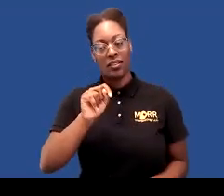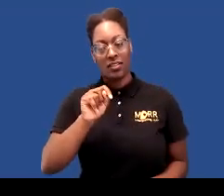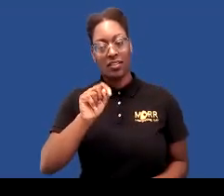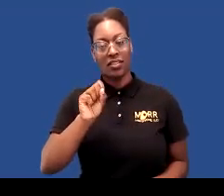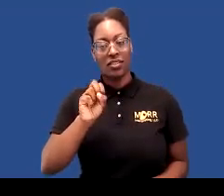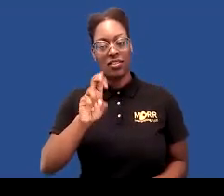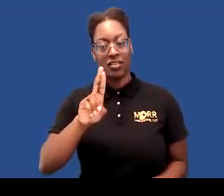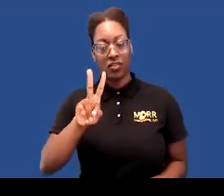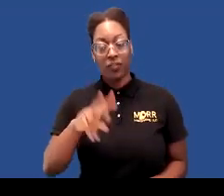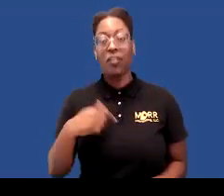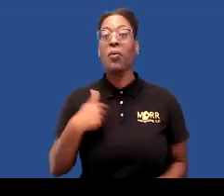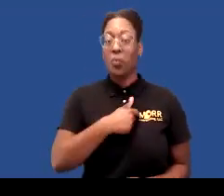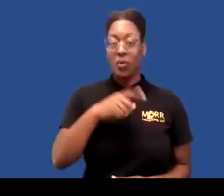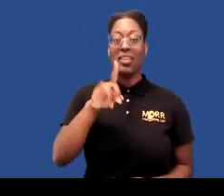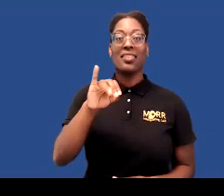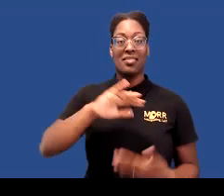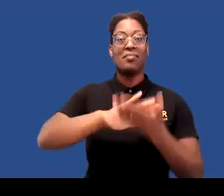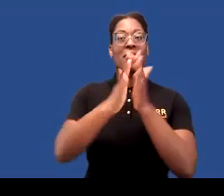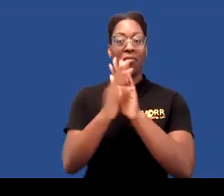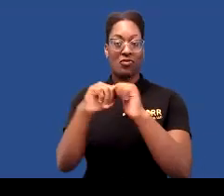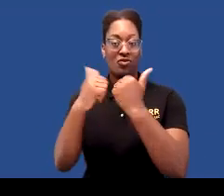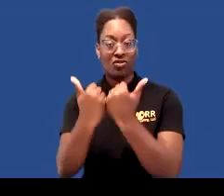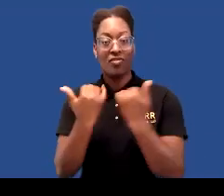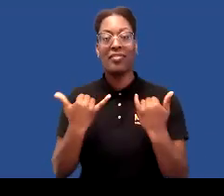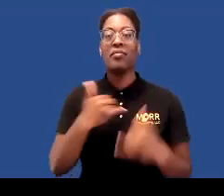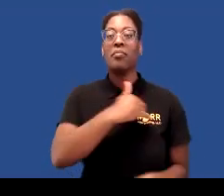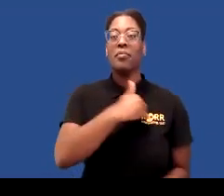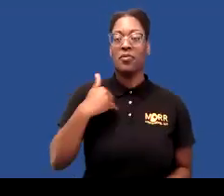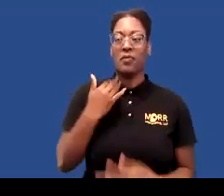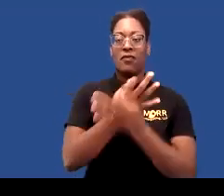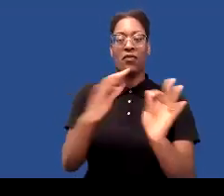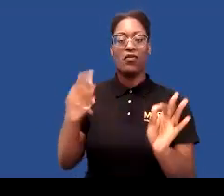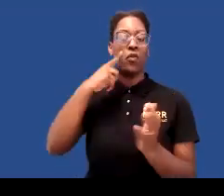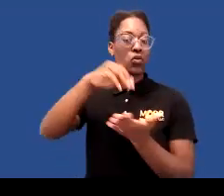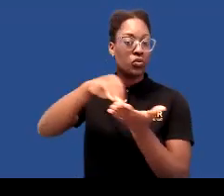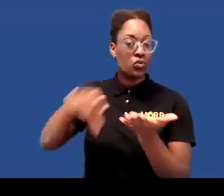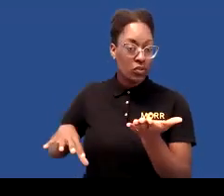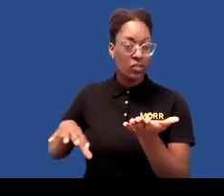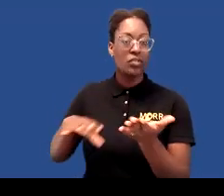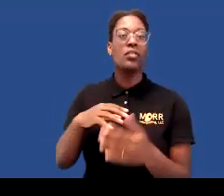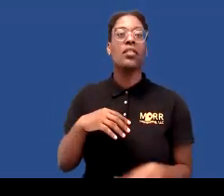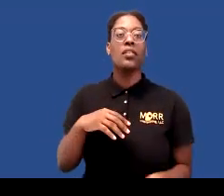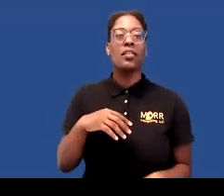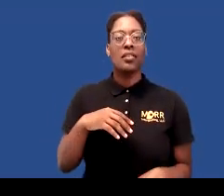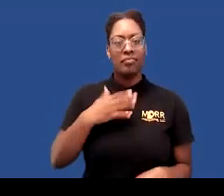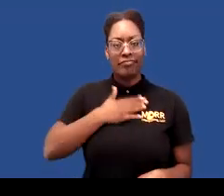Membership is currently free for both students and professionals. So please join. All it takes is a couple of clicks.